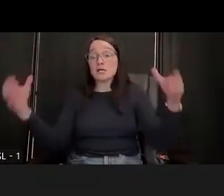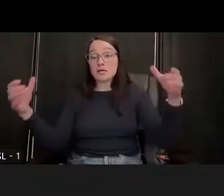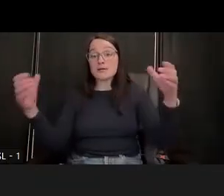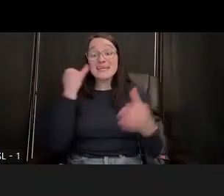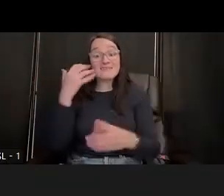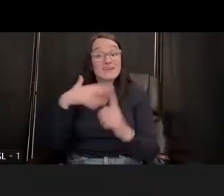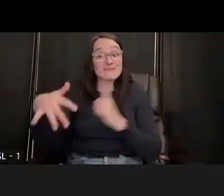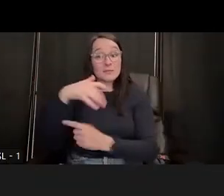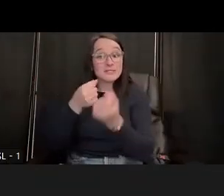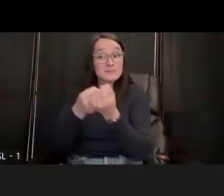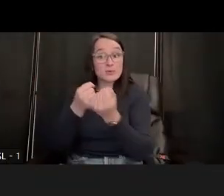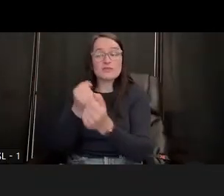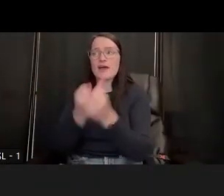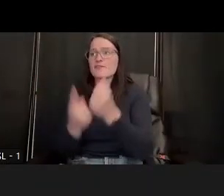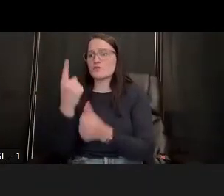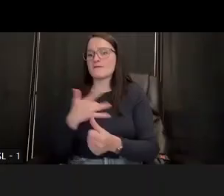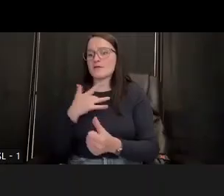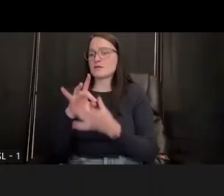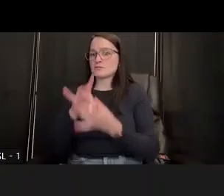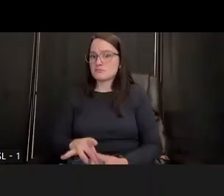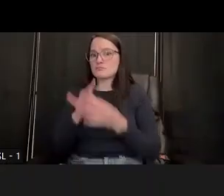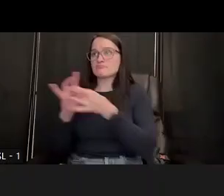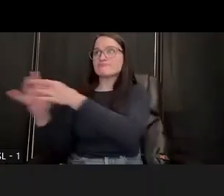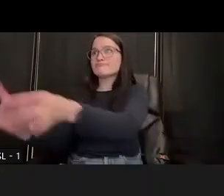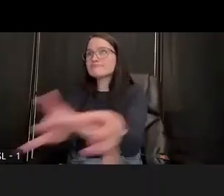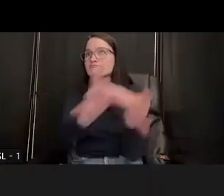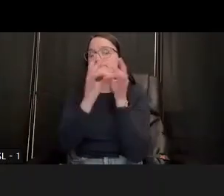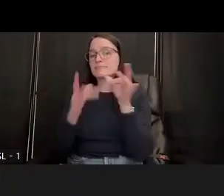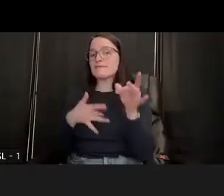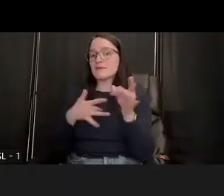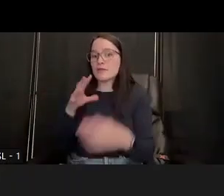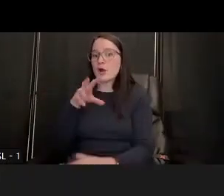can feel a sense of belonging. People are part of something and innovation starts to thrive because